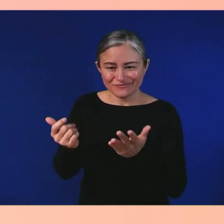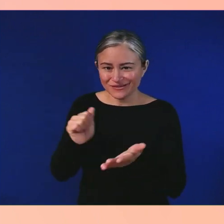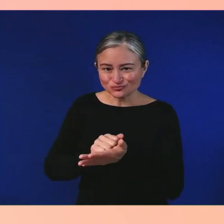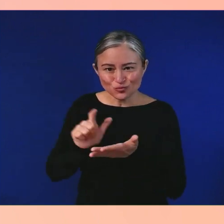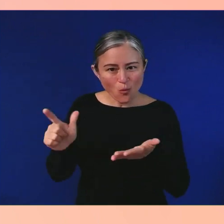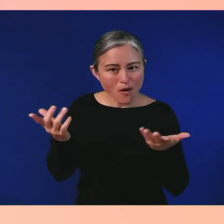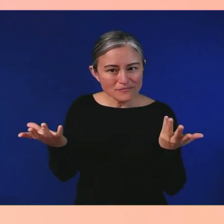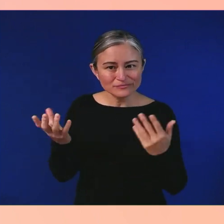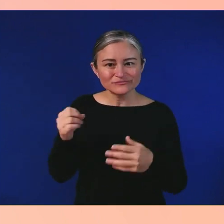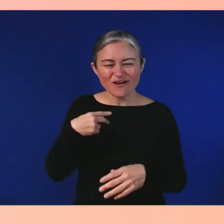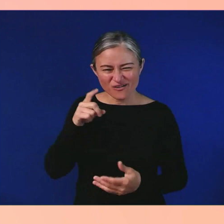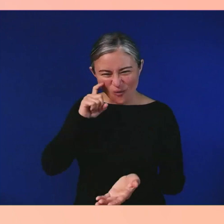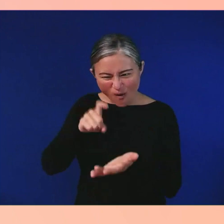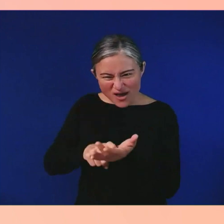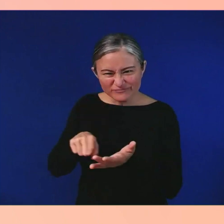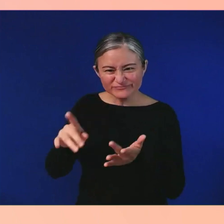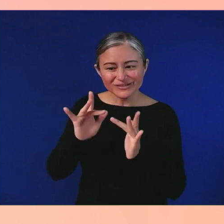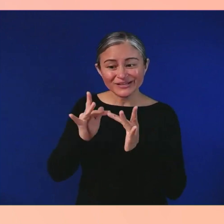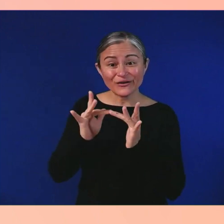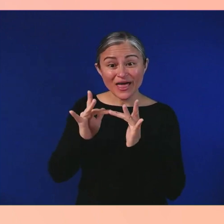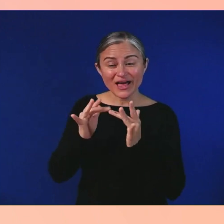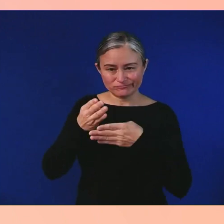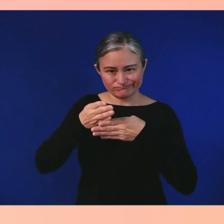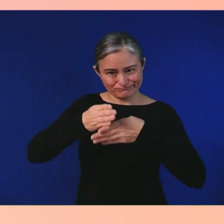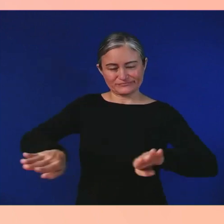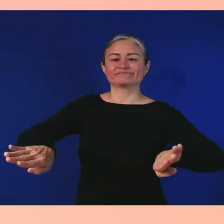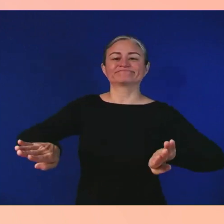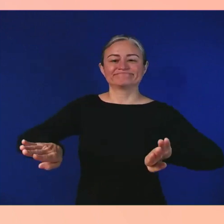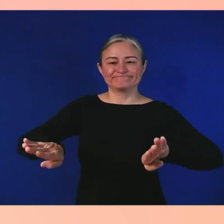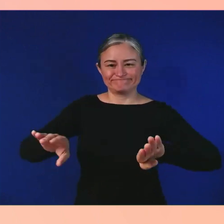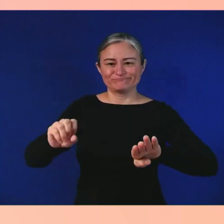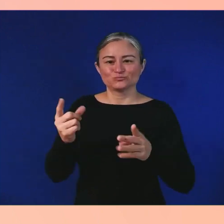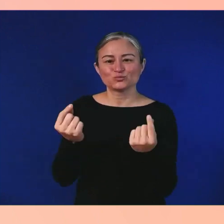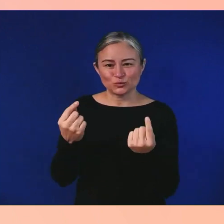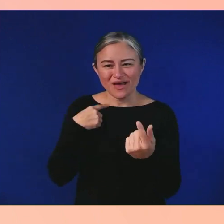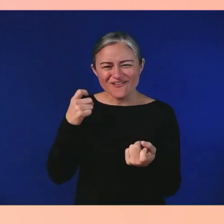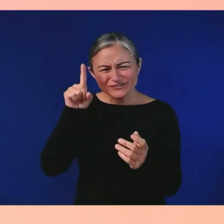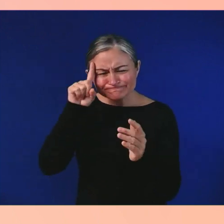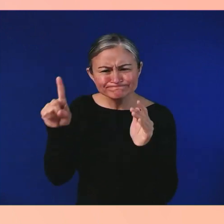our Assistive Technology Program, where we partner with schools for the blind in